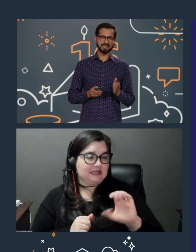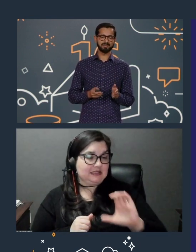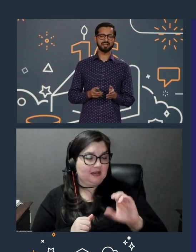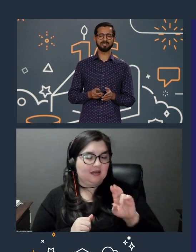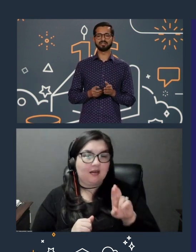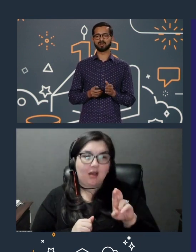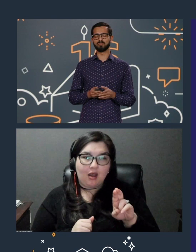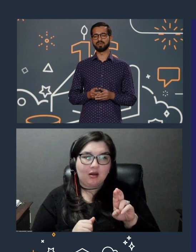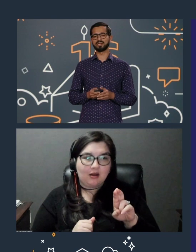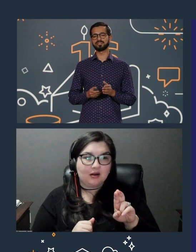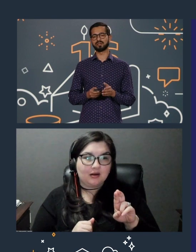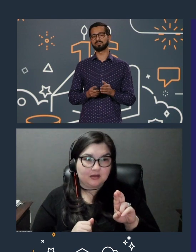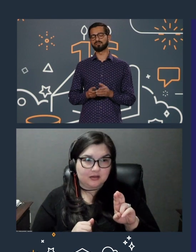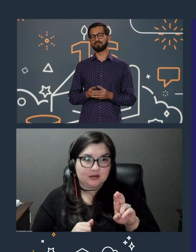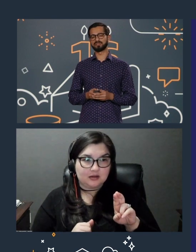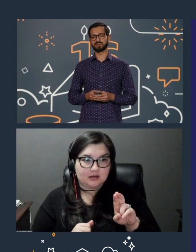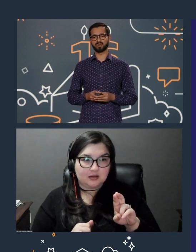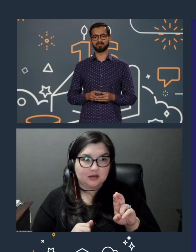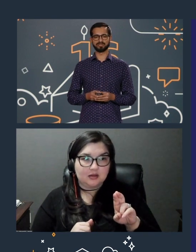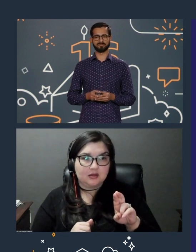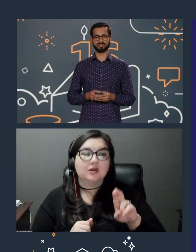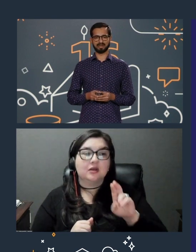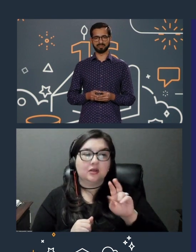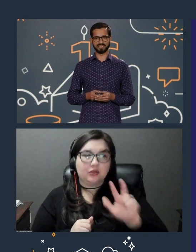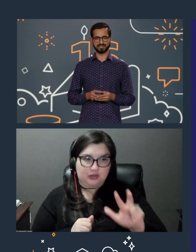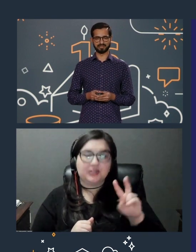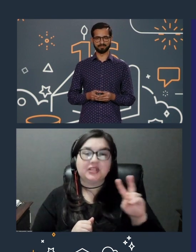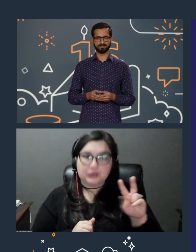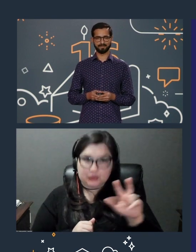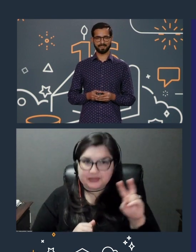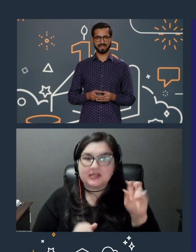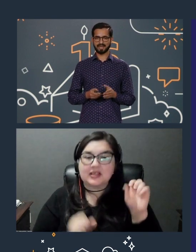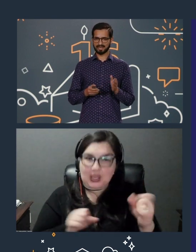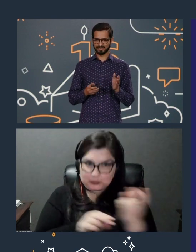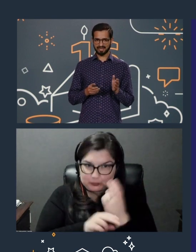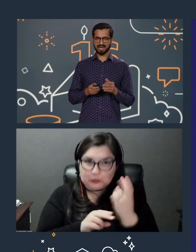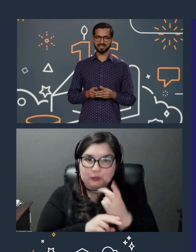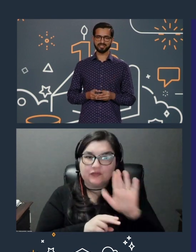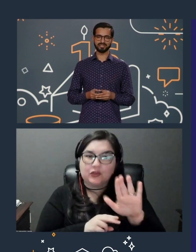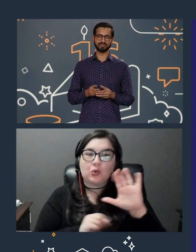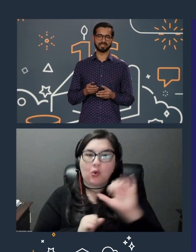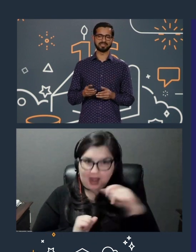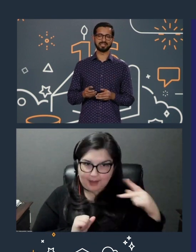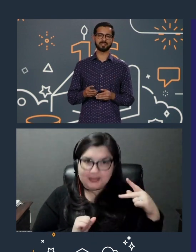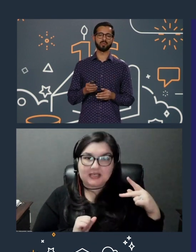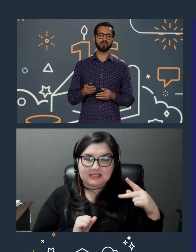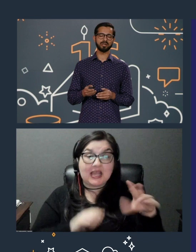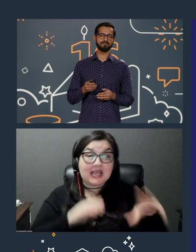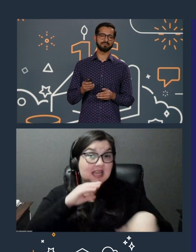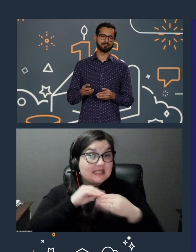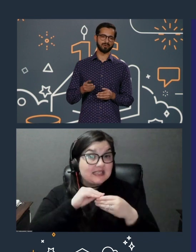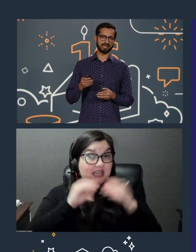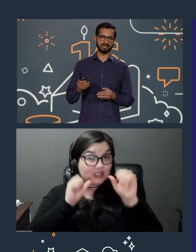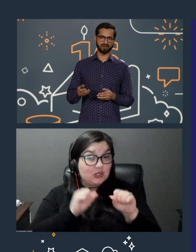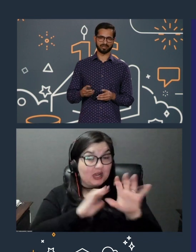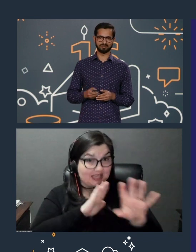depending on the compliance or performance requirements of your application. And in addition, you can select one of the four algorithms